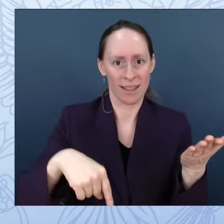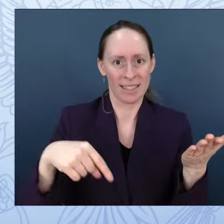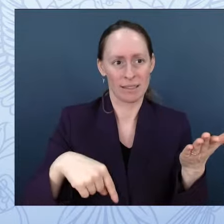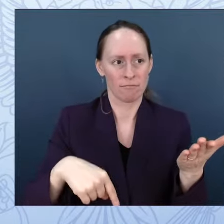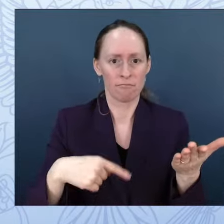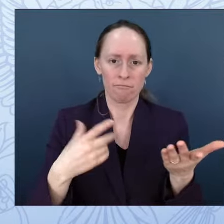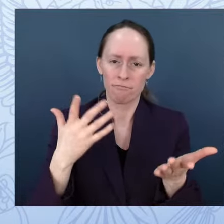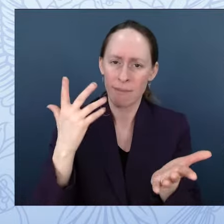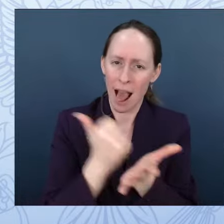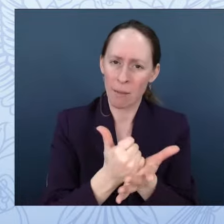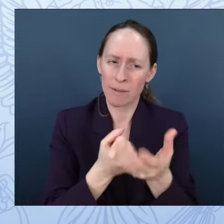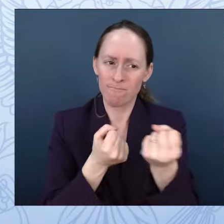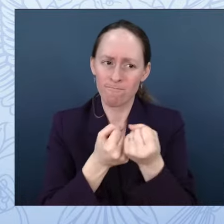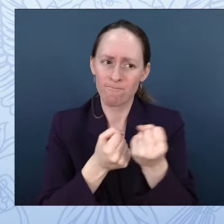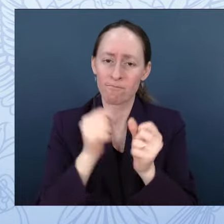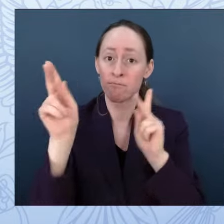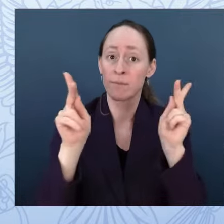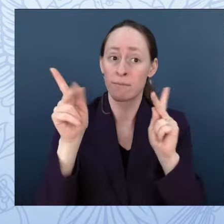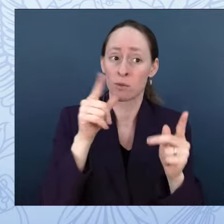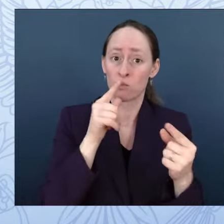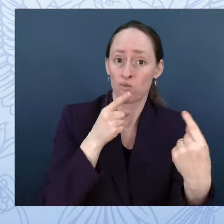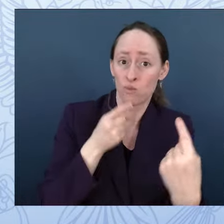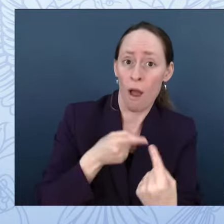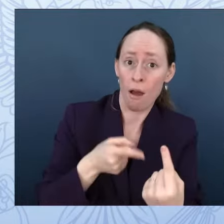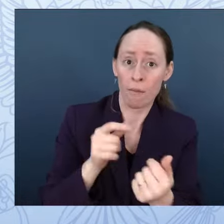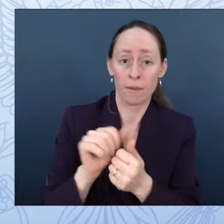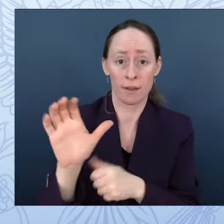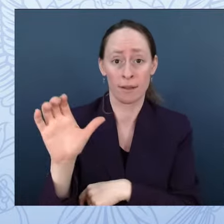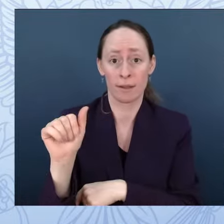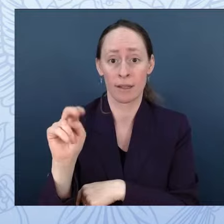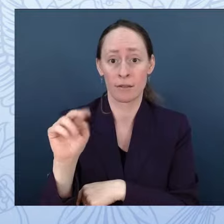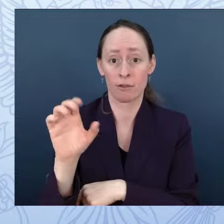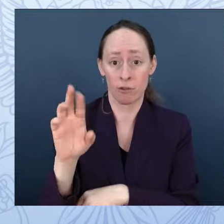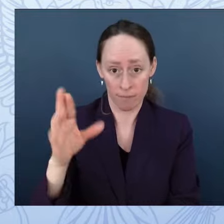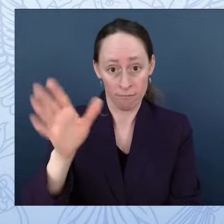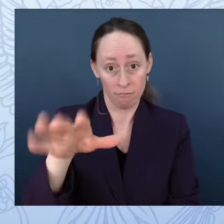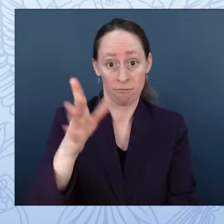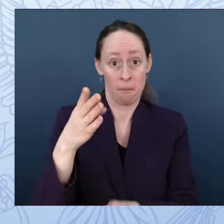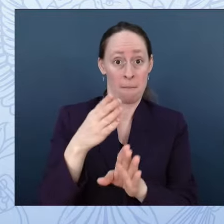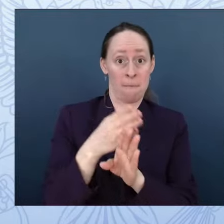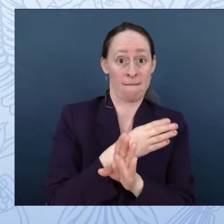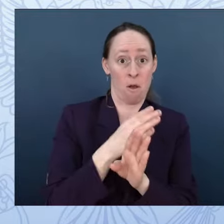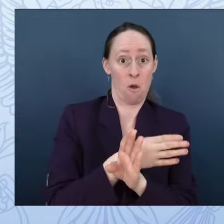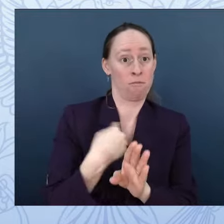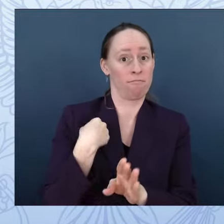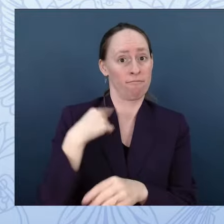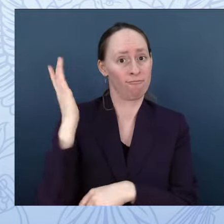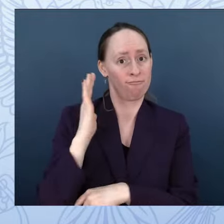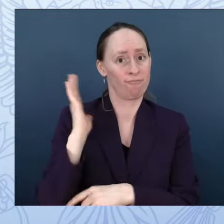I saw firsthand how a cancer diagnosis is a life changing event, an event that comes with fear about the future,